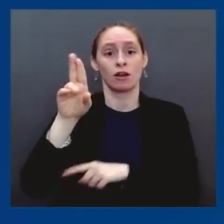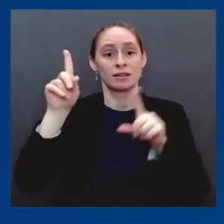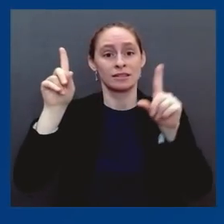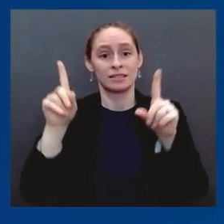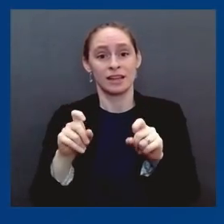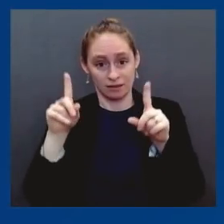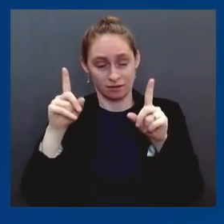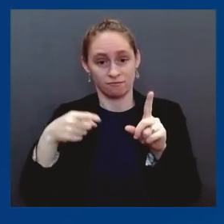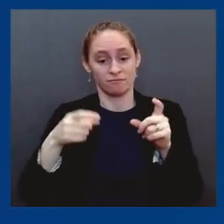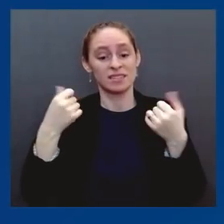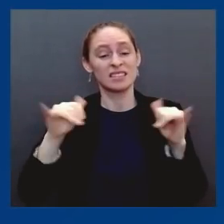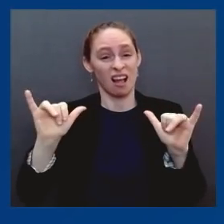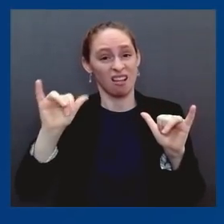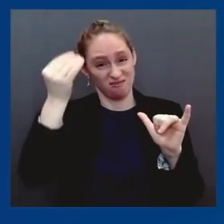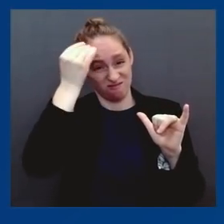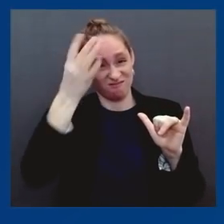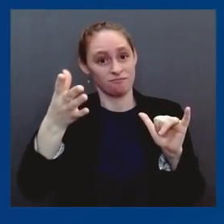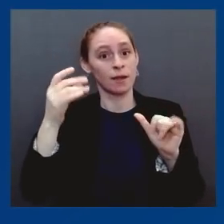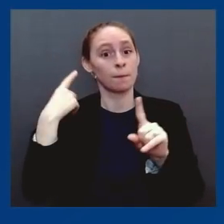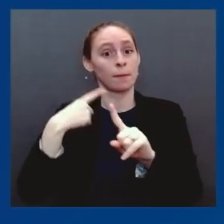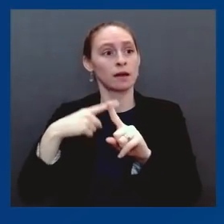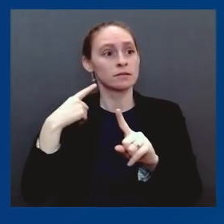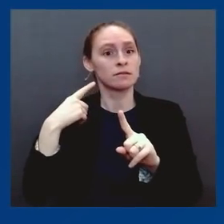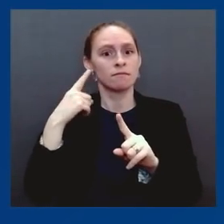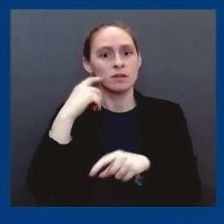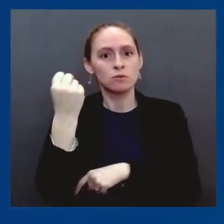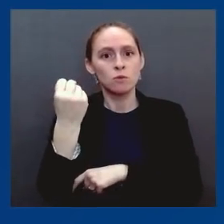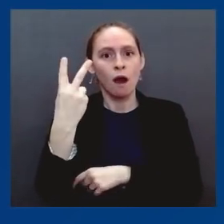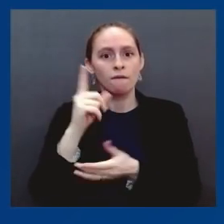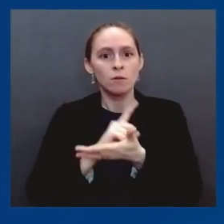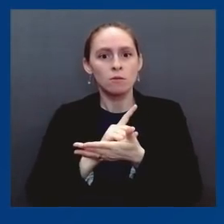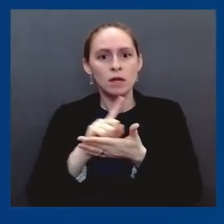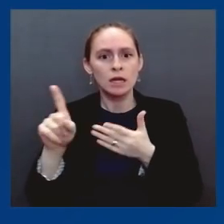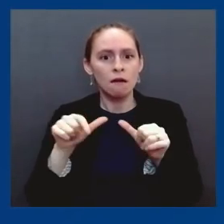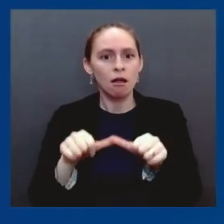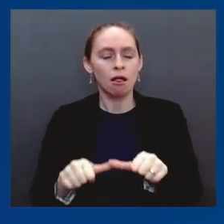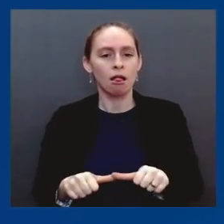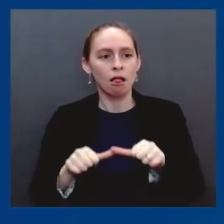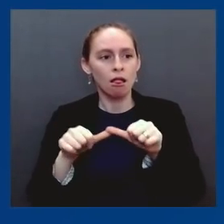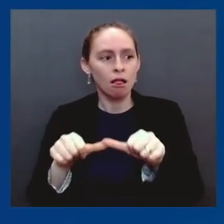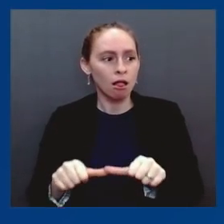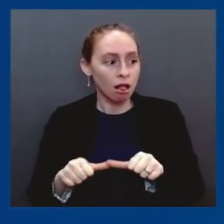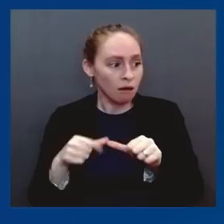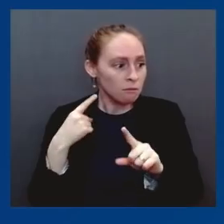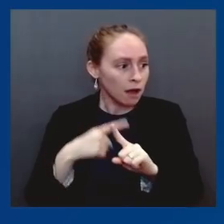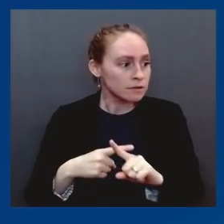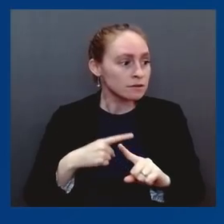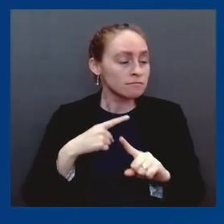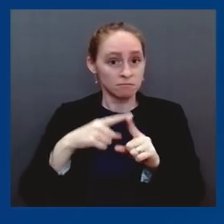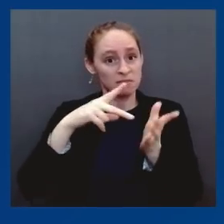We also don't know that antigen tests give a good indication of transmissibility at this stage of infection.